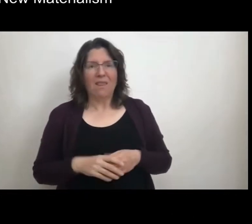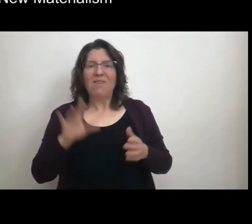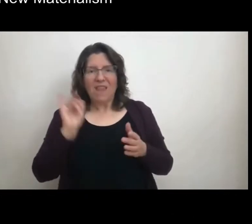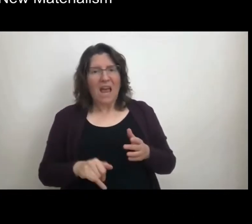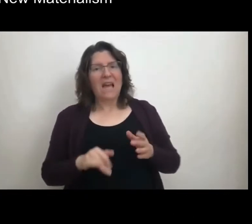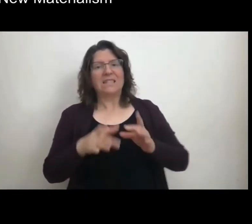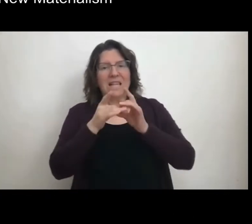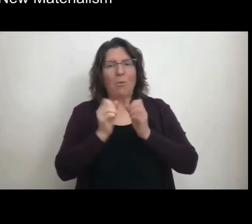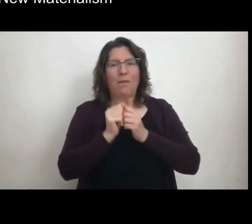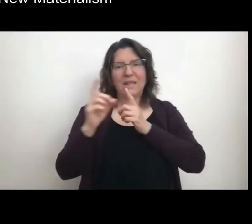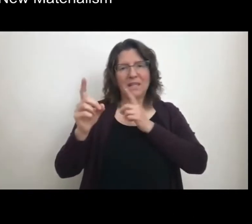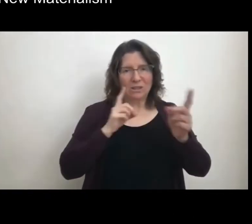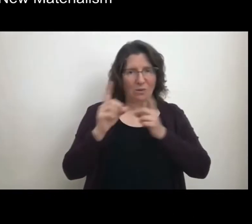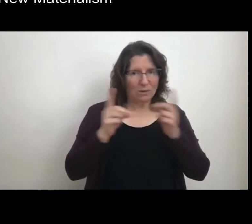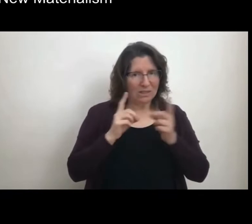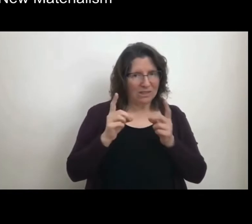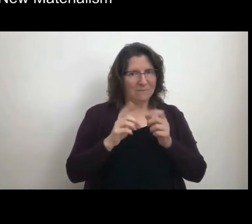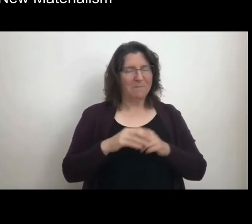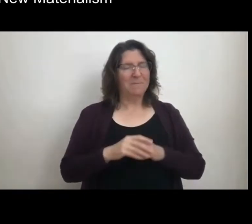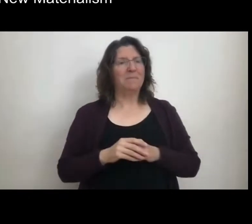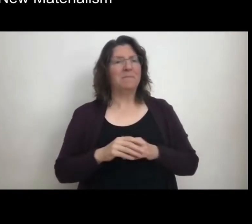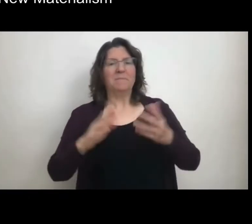Post-Structuralism studies 'discourse.'